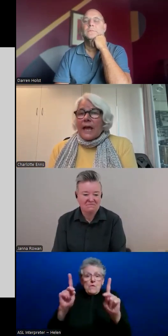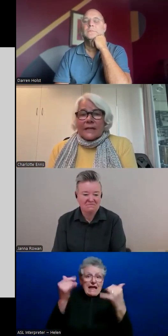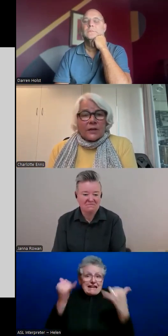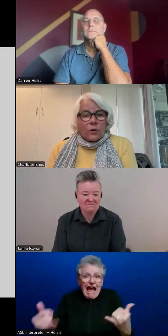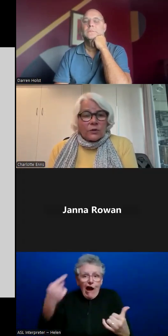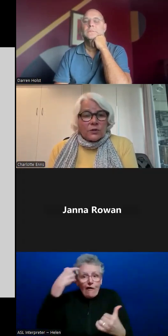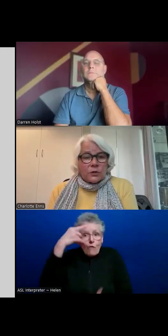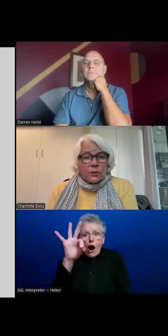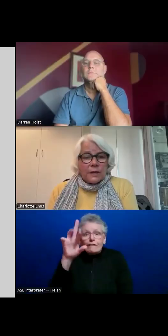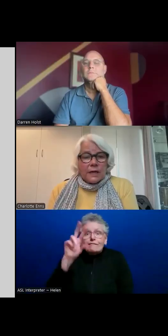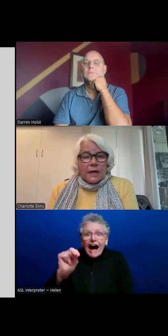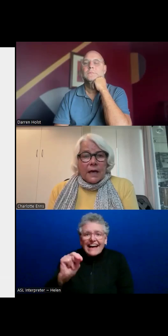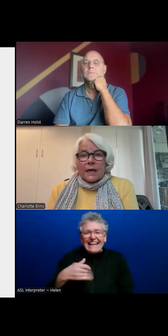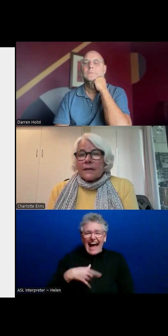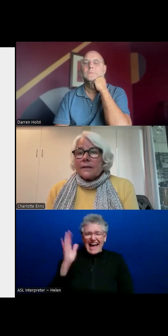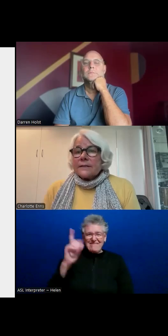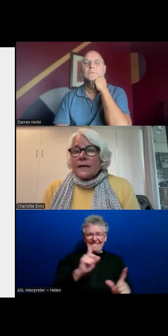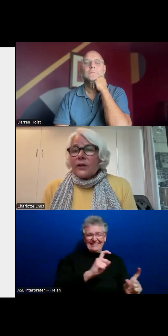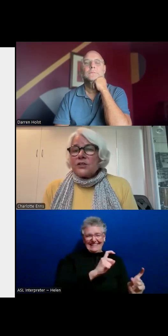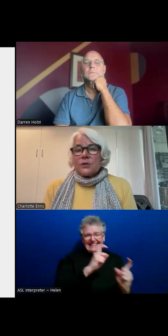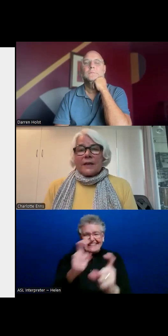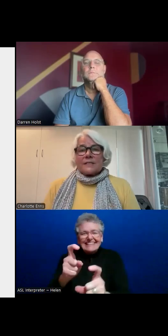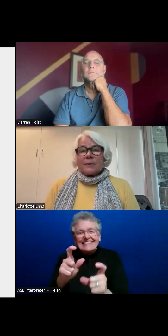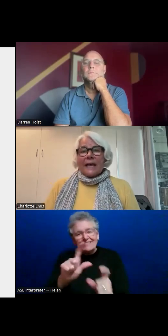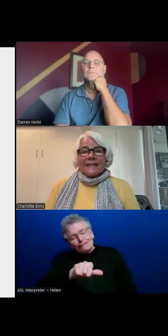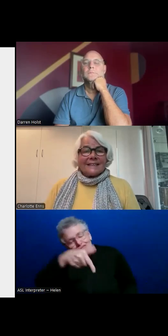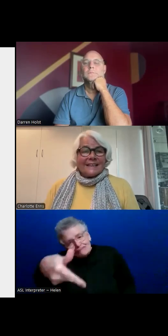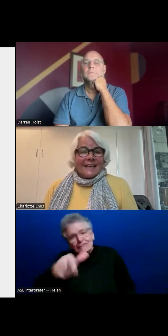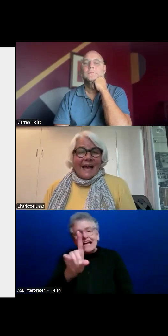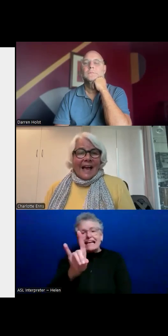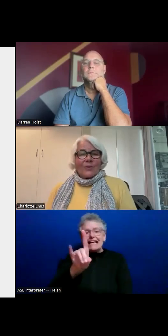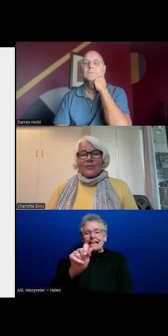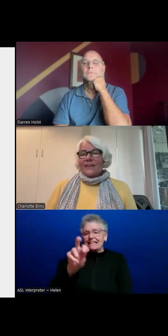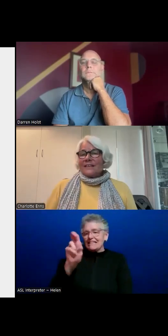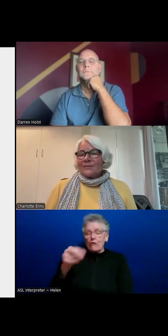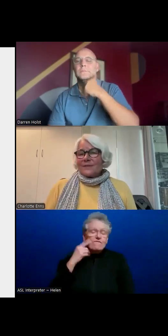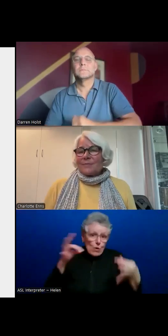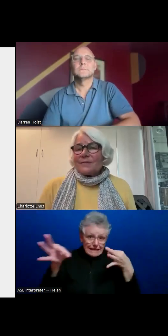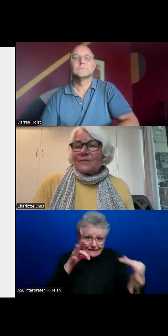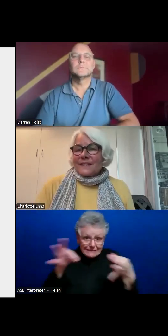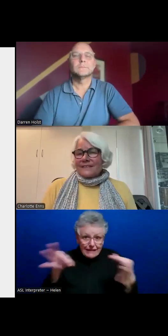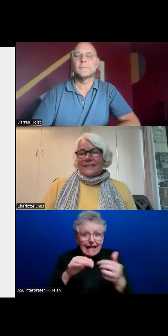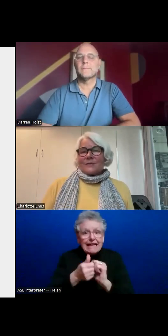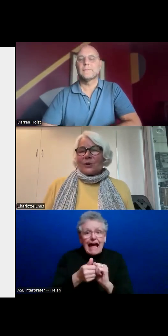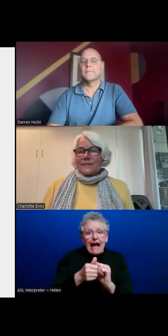I'm going to hand it over to Darren to explain how the Receptive Skills Test